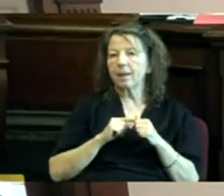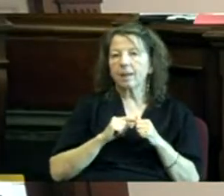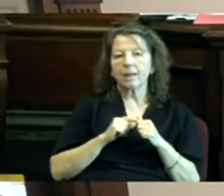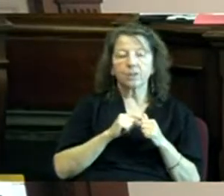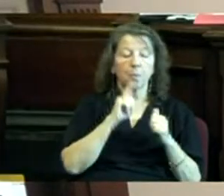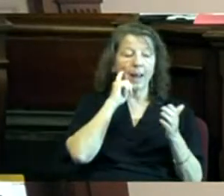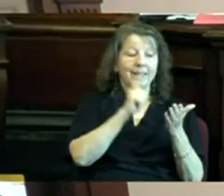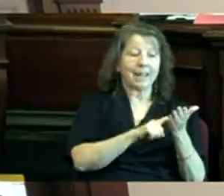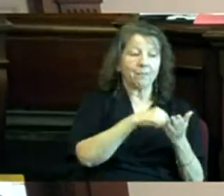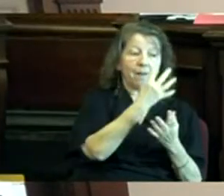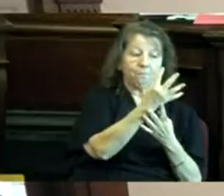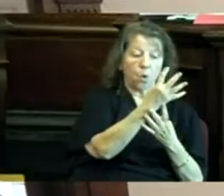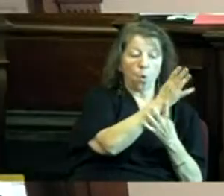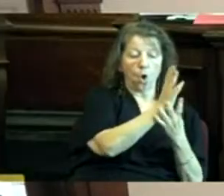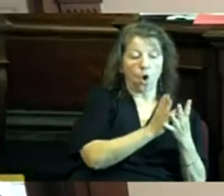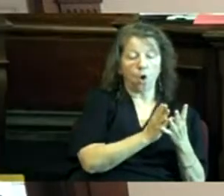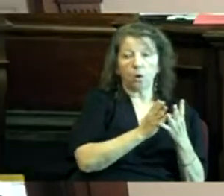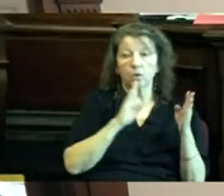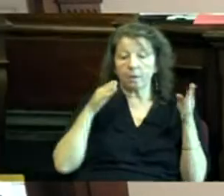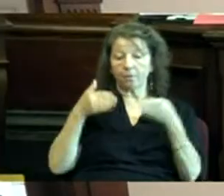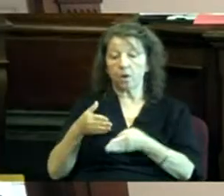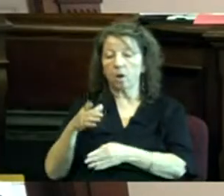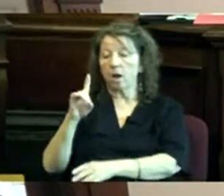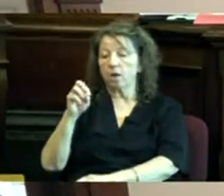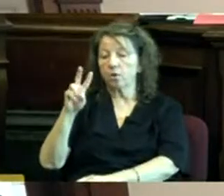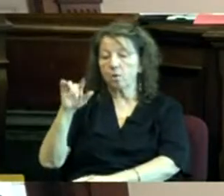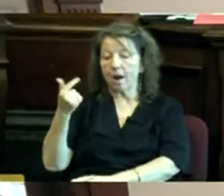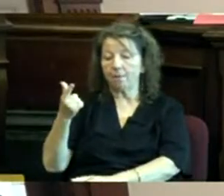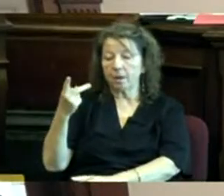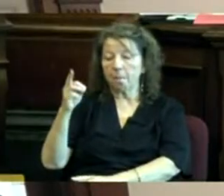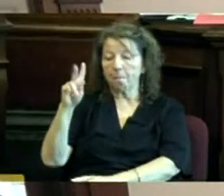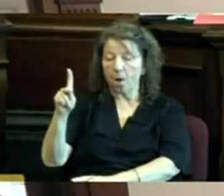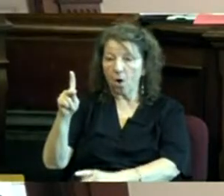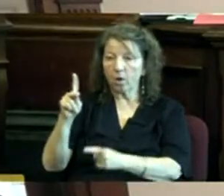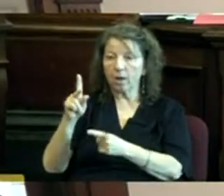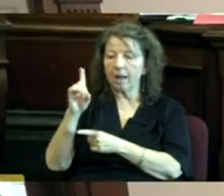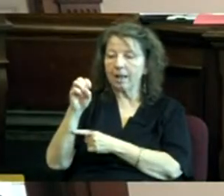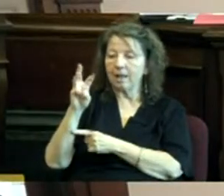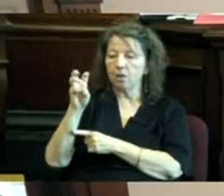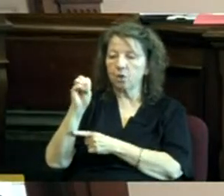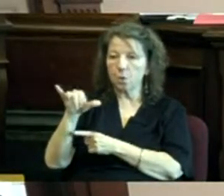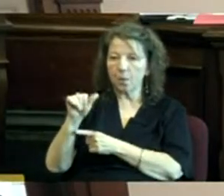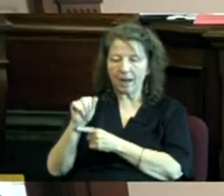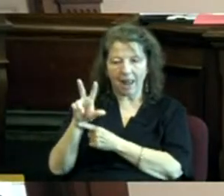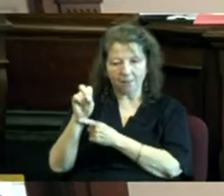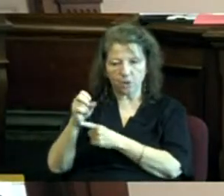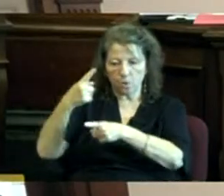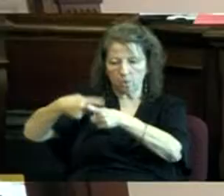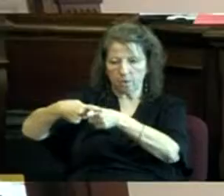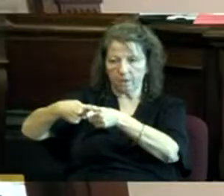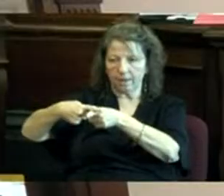could be good for this first rollout. We have narrowed it